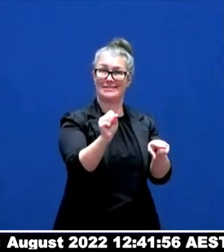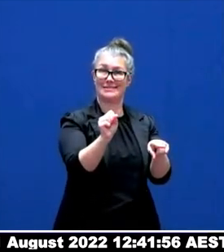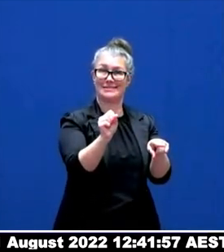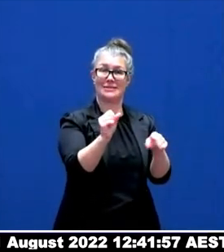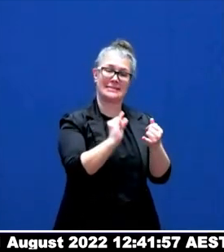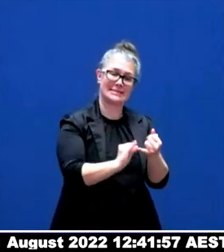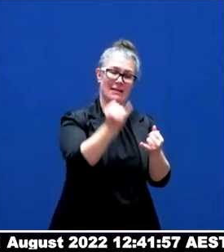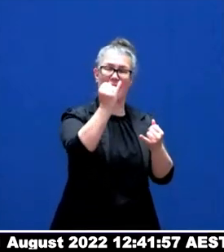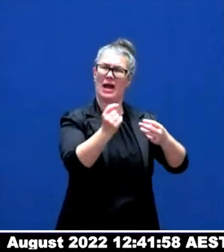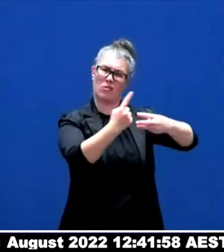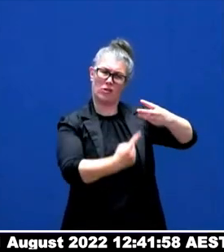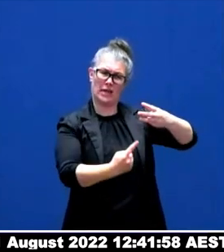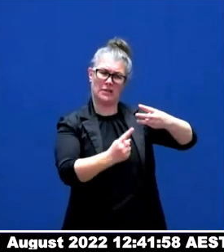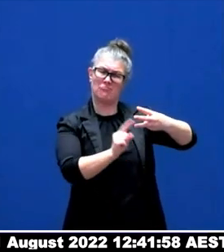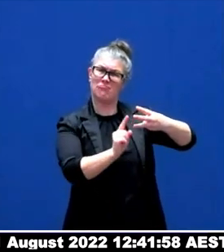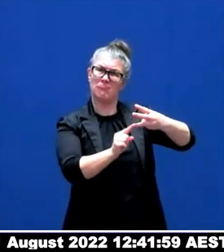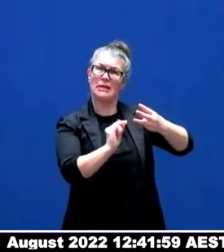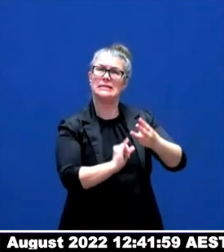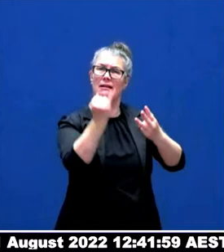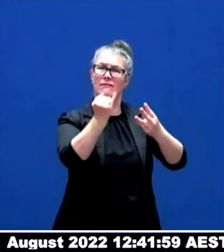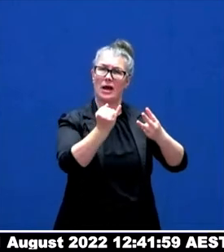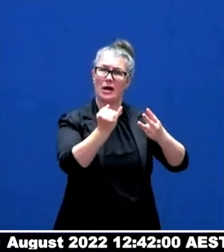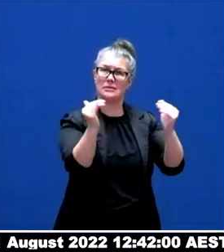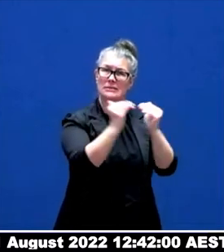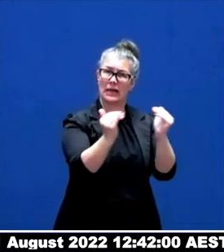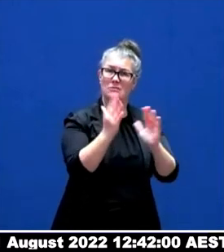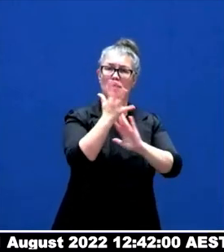So, obviously, we believe in the principle of accessibility for everyone.